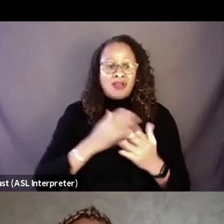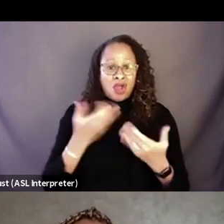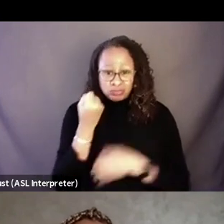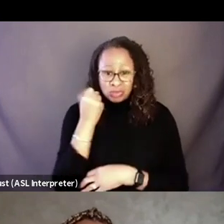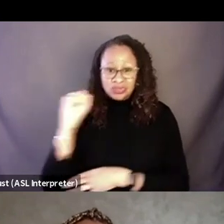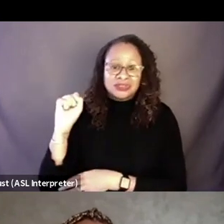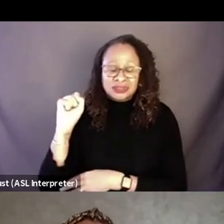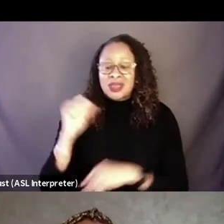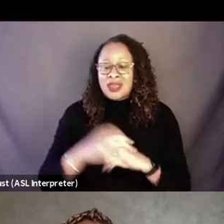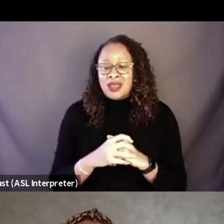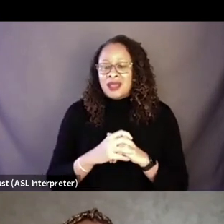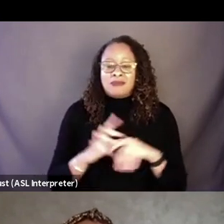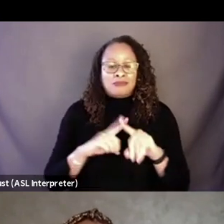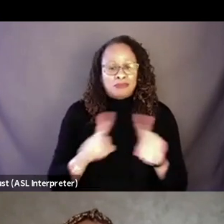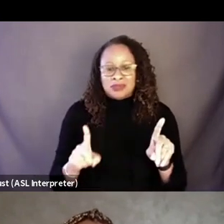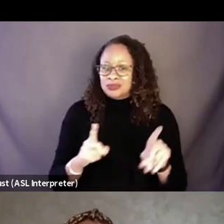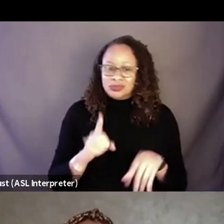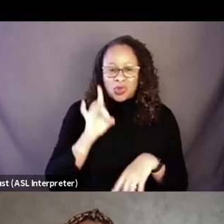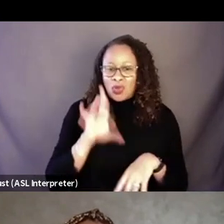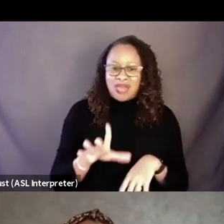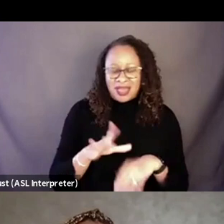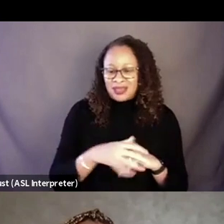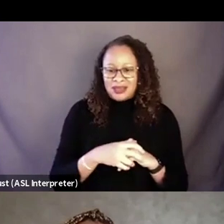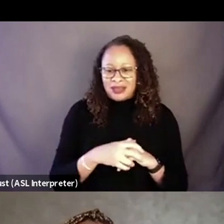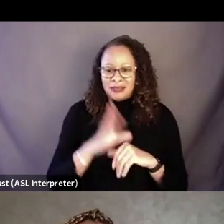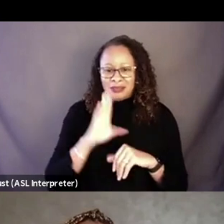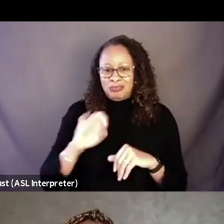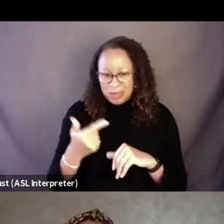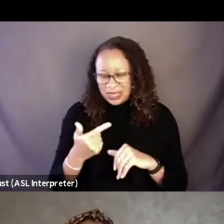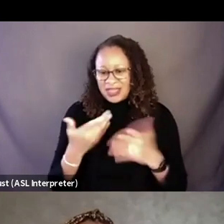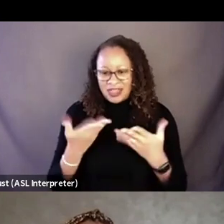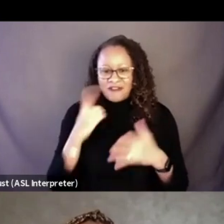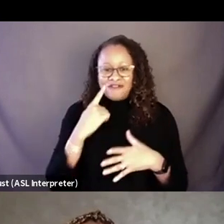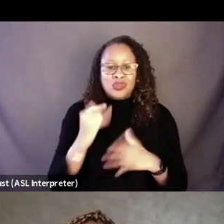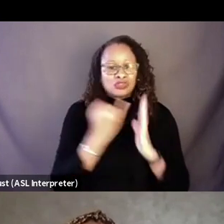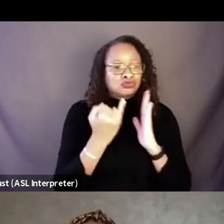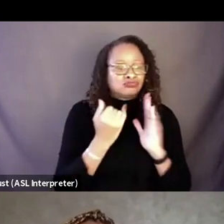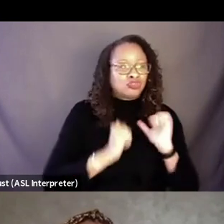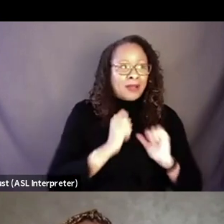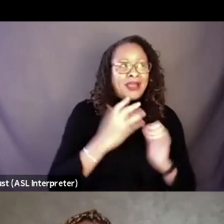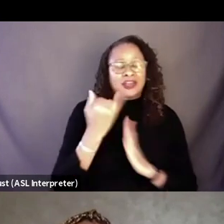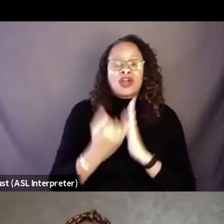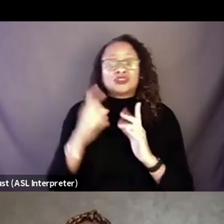but we don't like being seen for the drama and the art. So there must be a message at the end of the day.